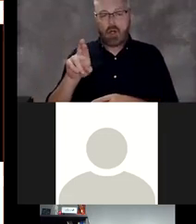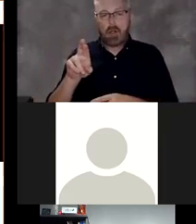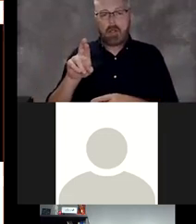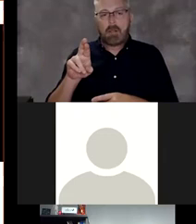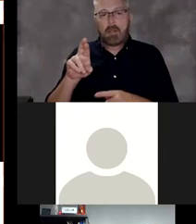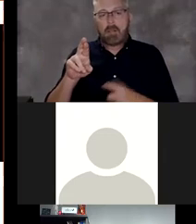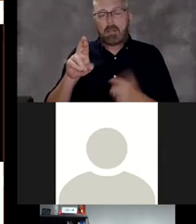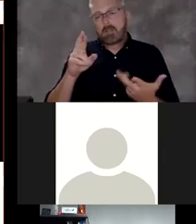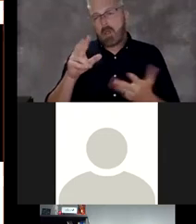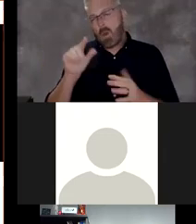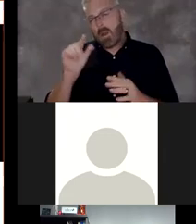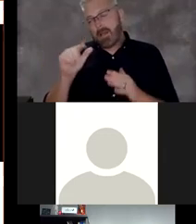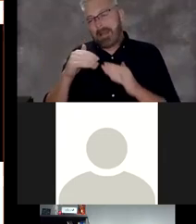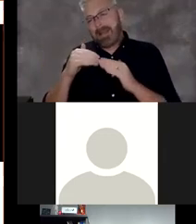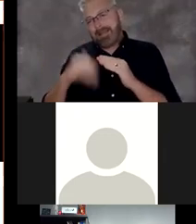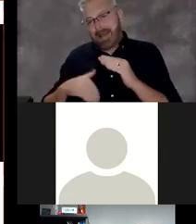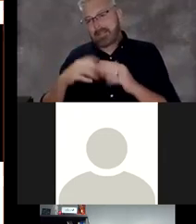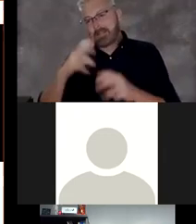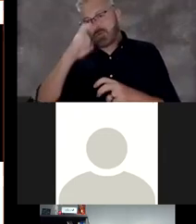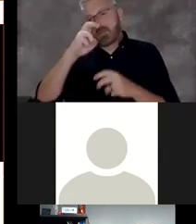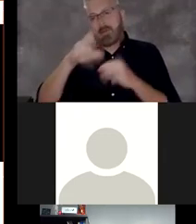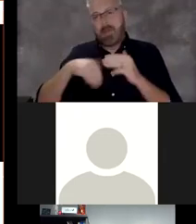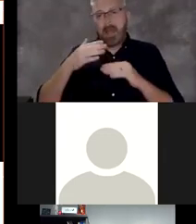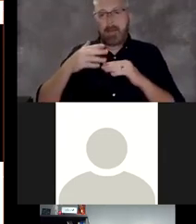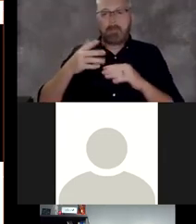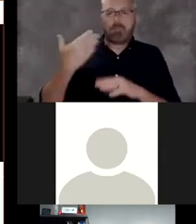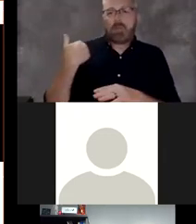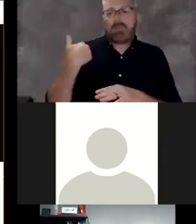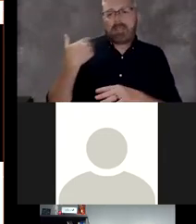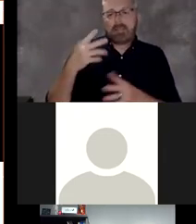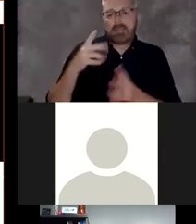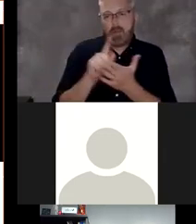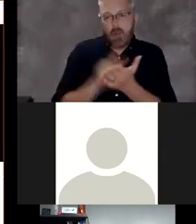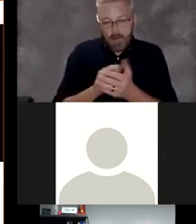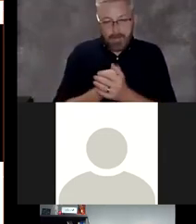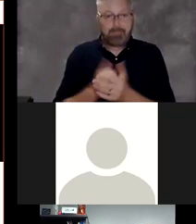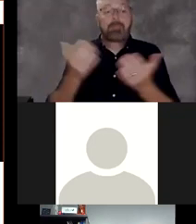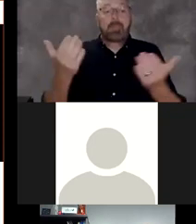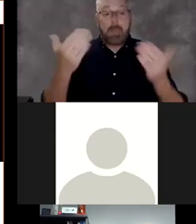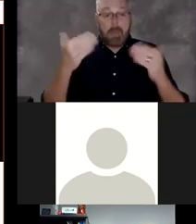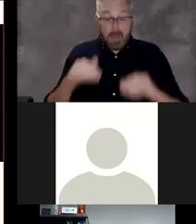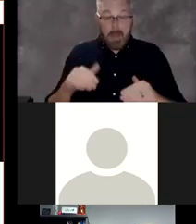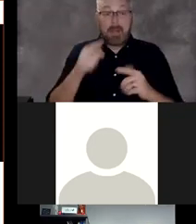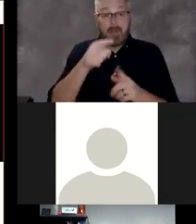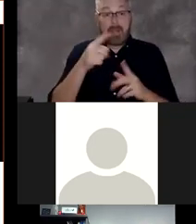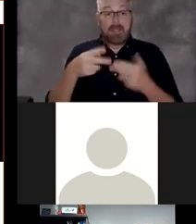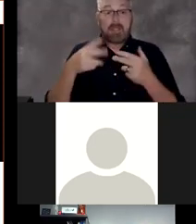THE PREVIOUS A. NEXT WE HAVE SEXUAL EXPLOITATION